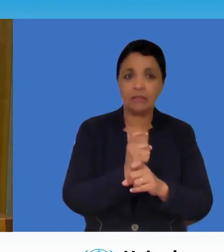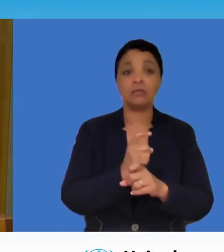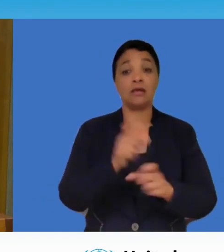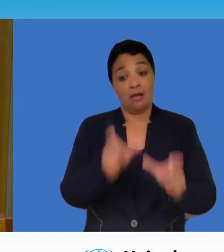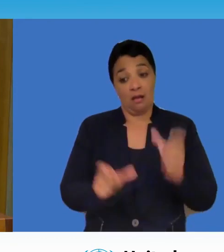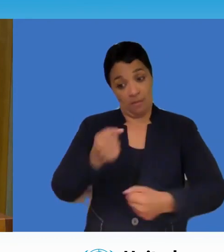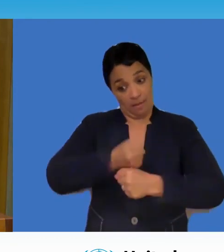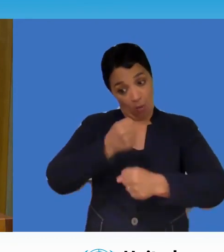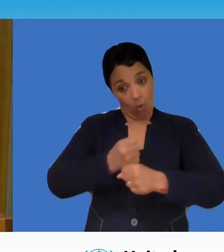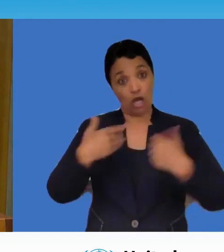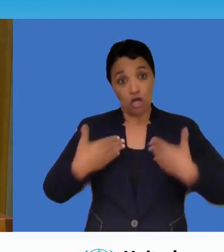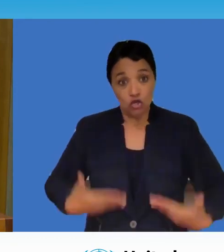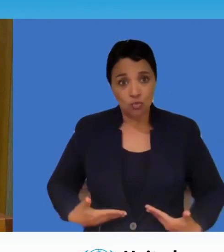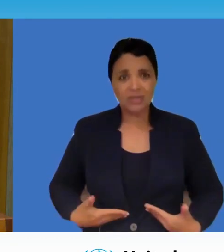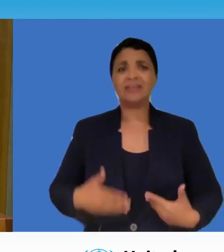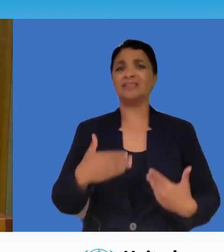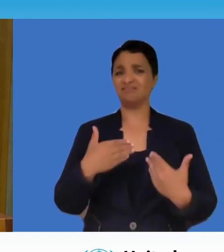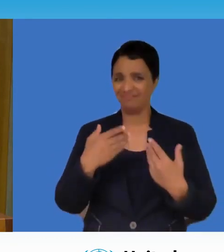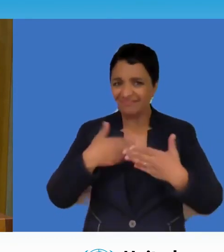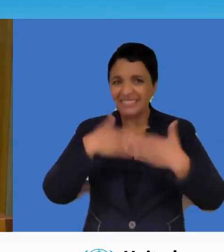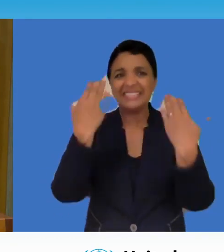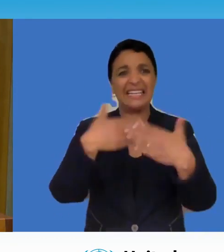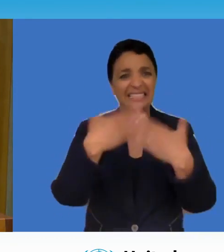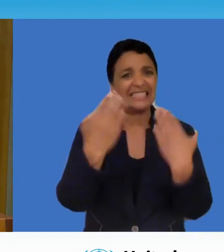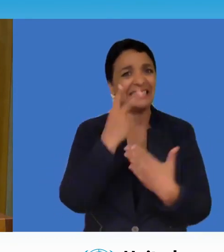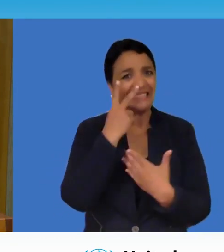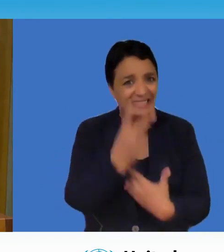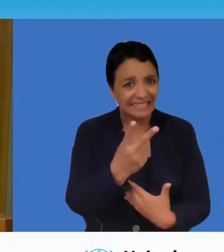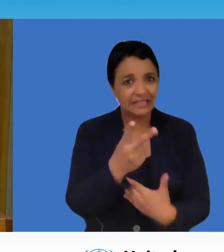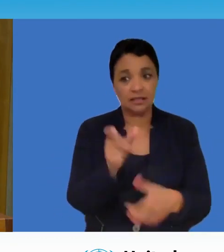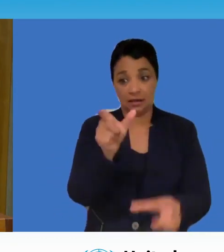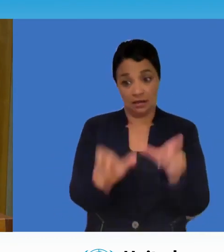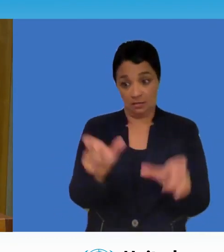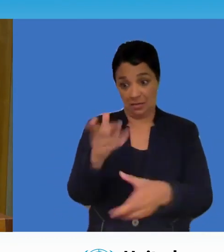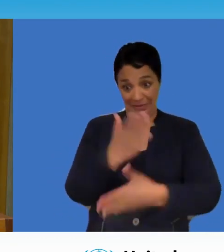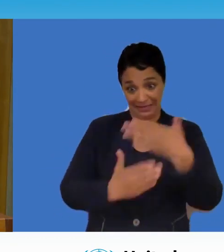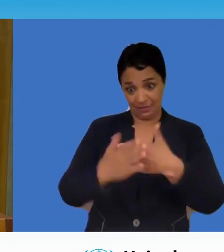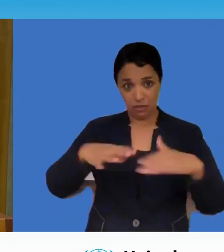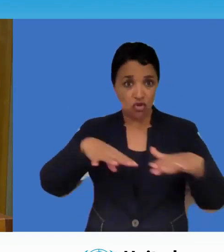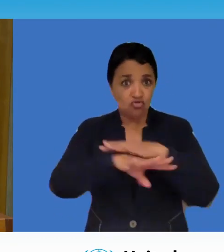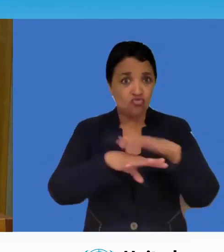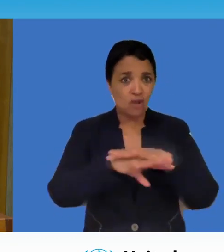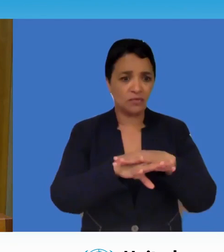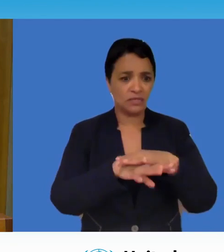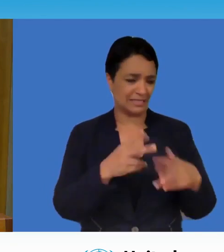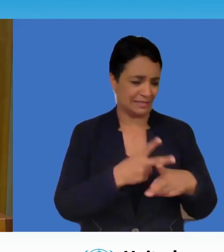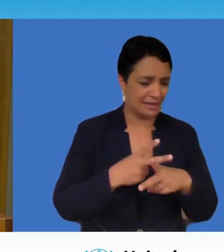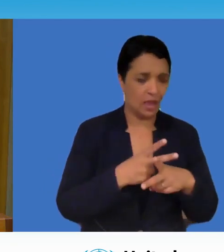something that humanitarian workers fa see every day situations of people with disabilities and